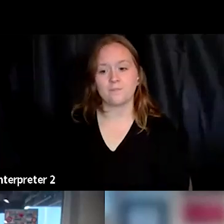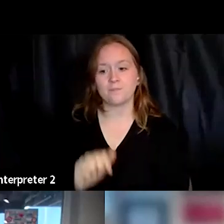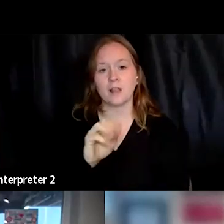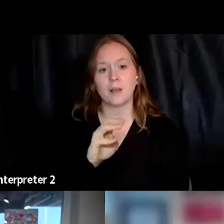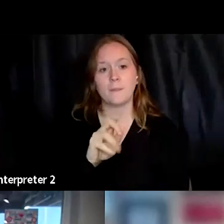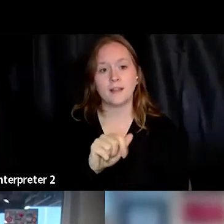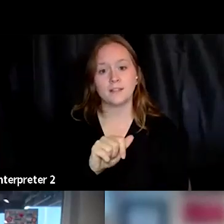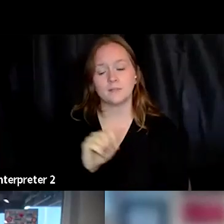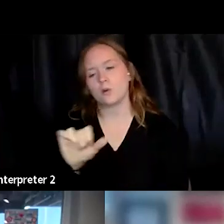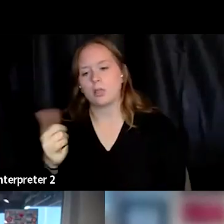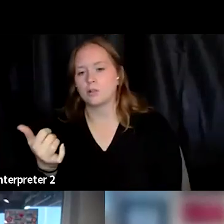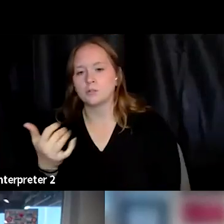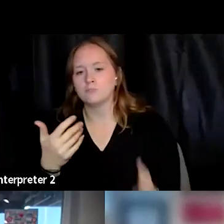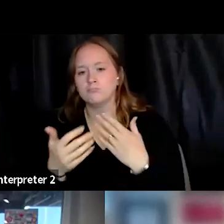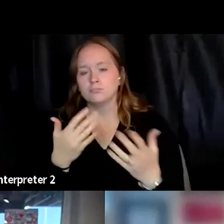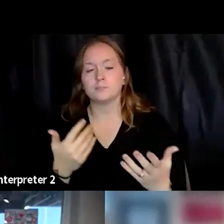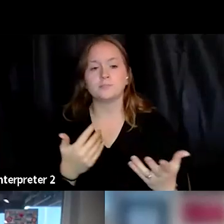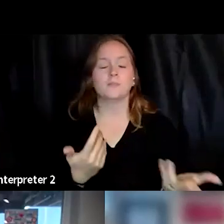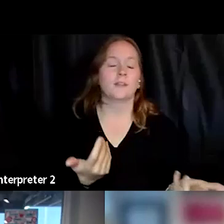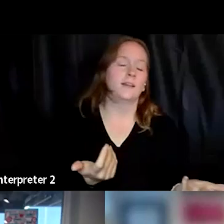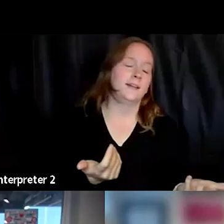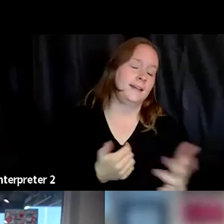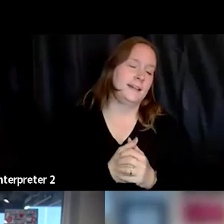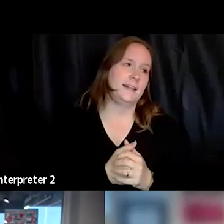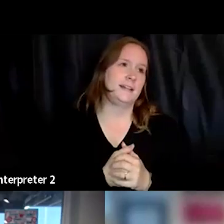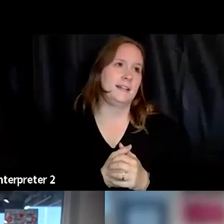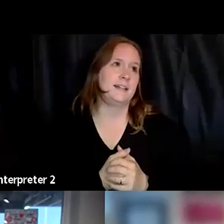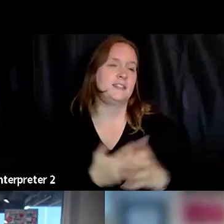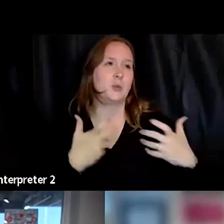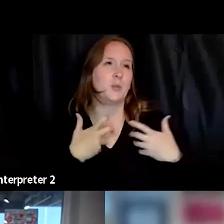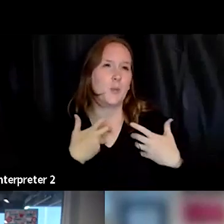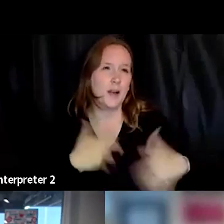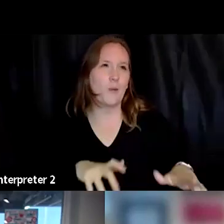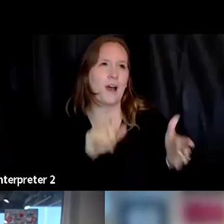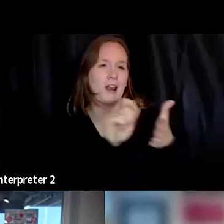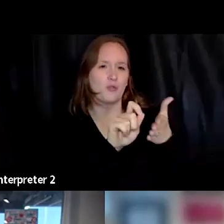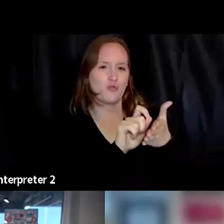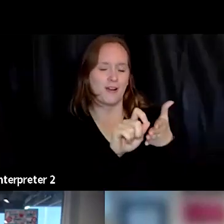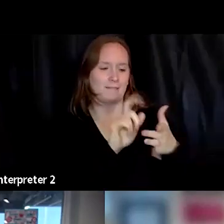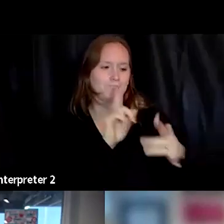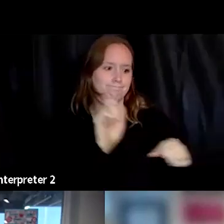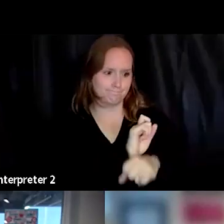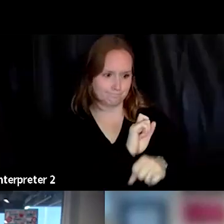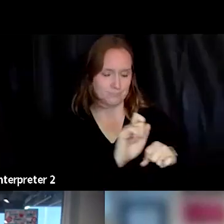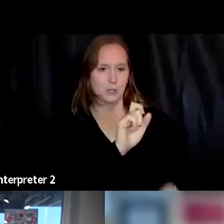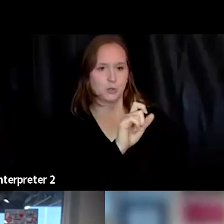Yeah, so we don't want to literally write the listing or the grid rule in the MSR.